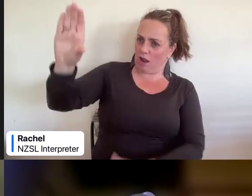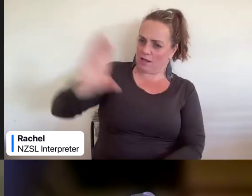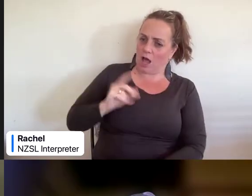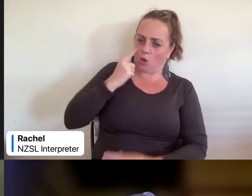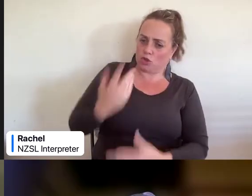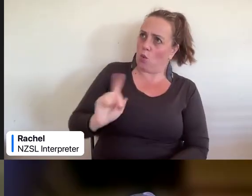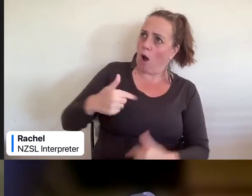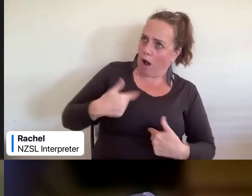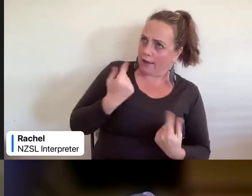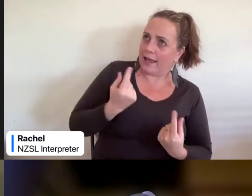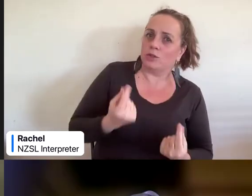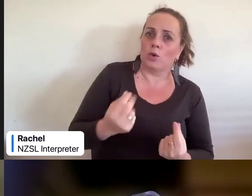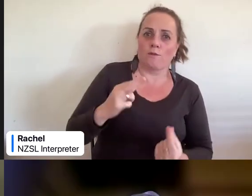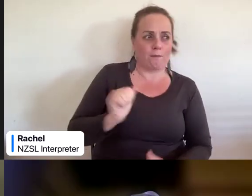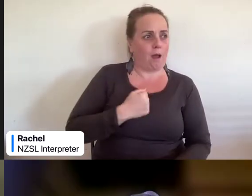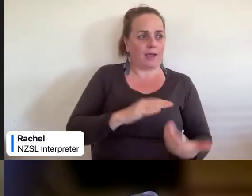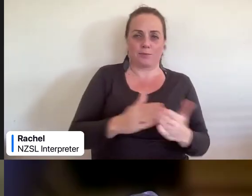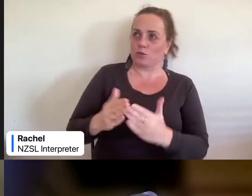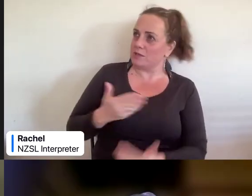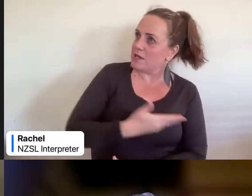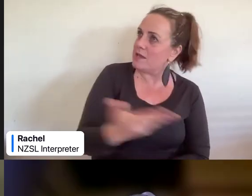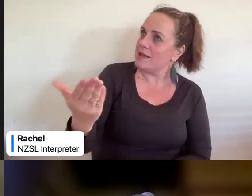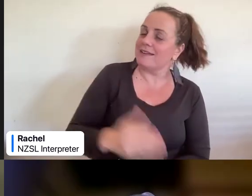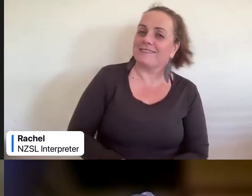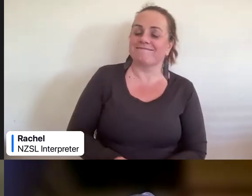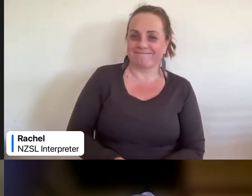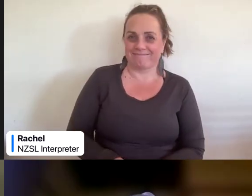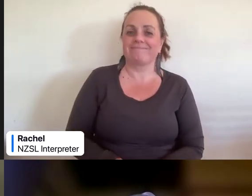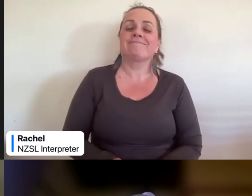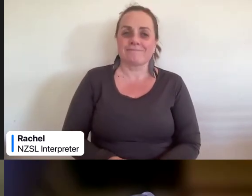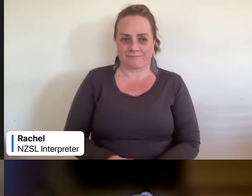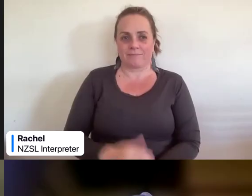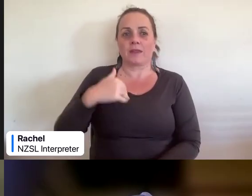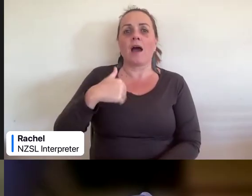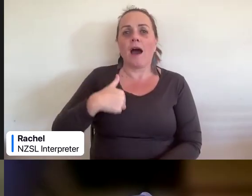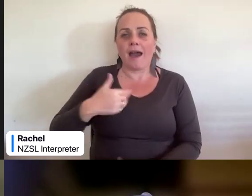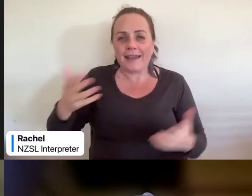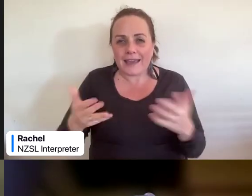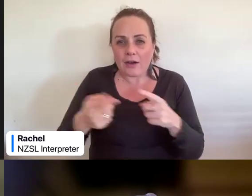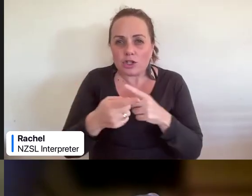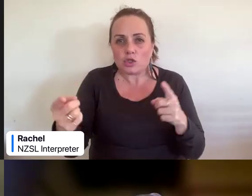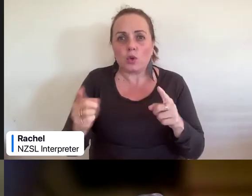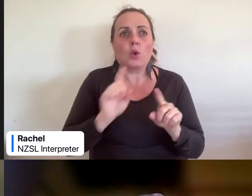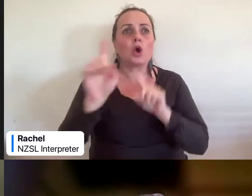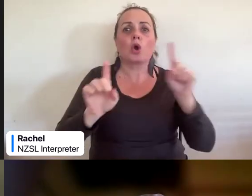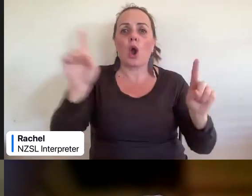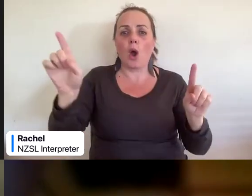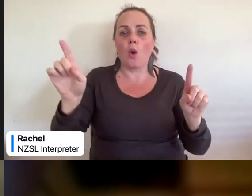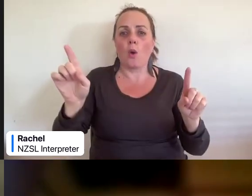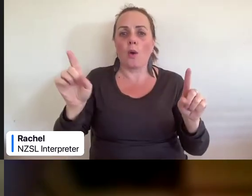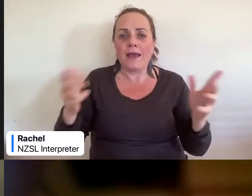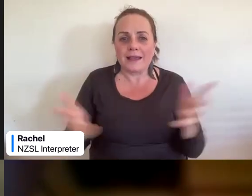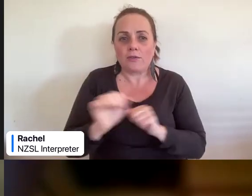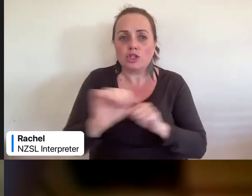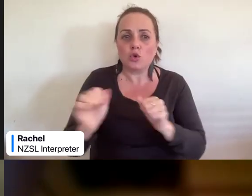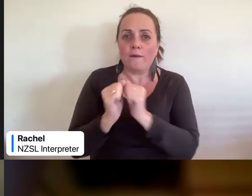community. I want to implore you to get out there and get your friends and your families to vote,